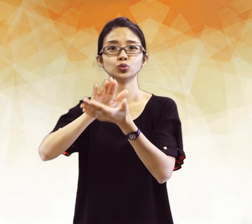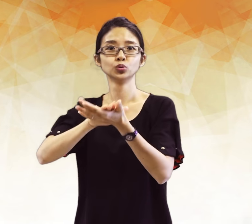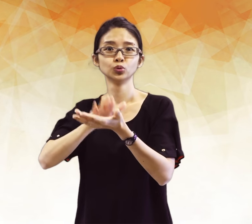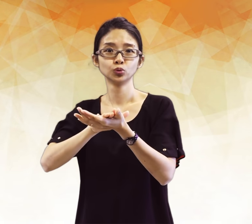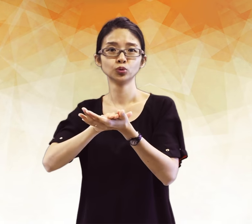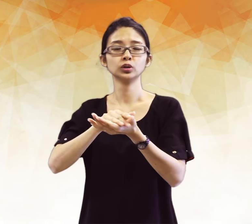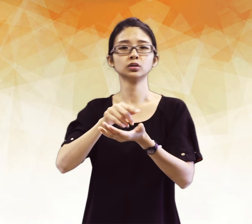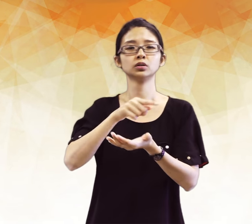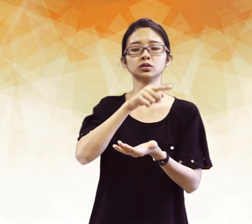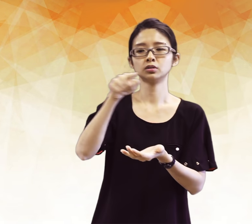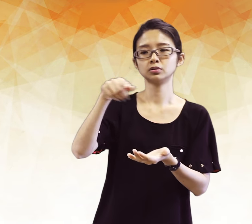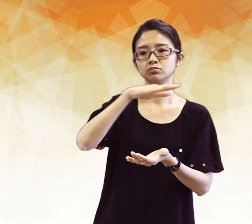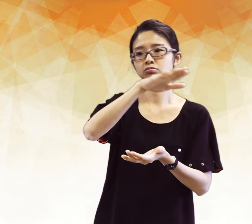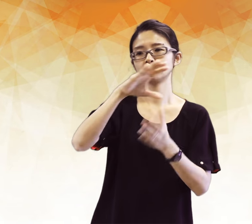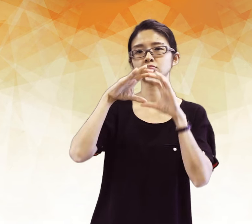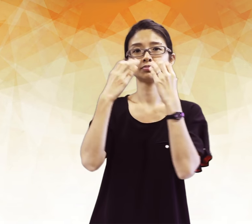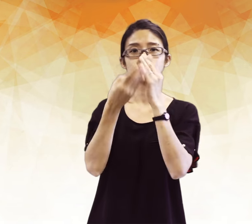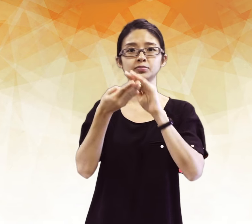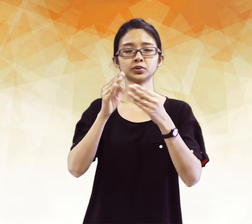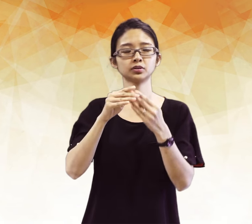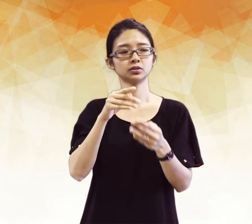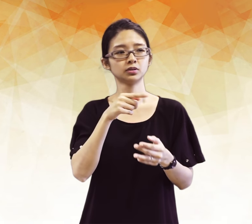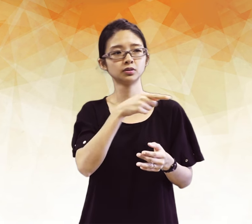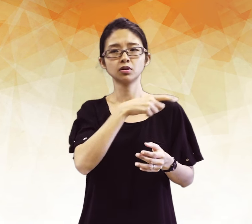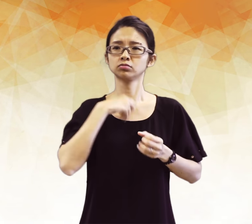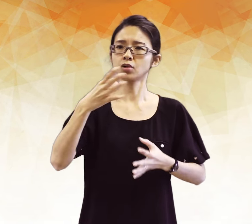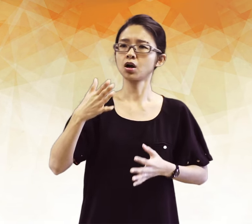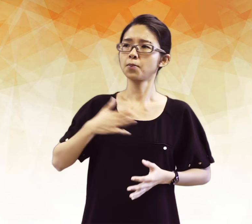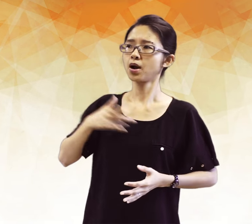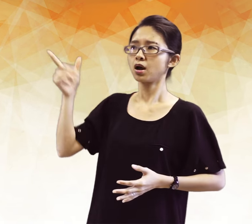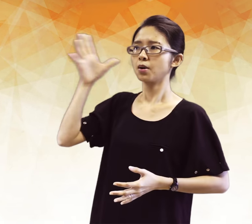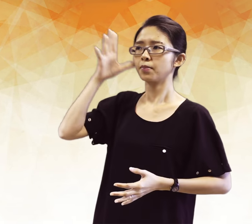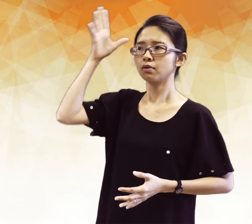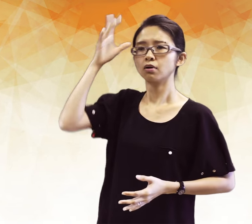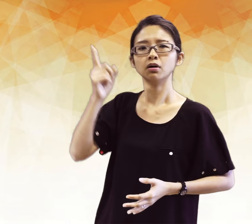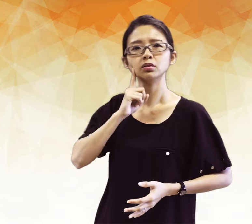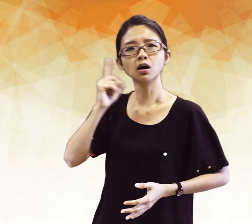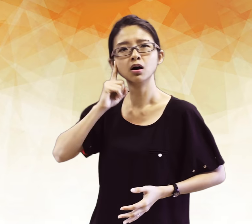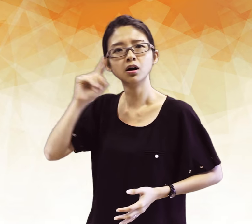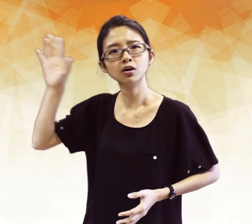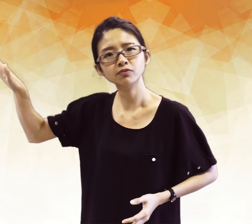Sometimes, when we go to my son's school, he would tell his friends that his parents are Deaf.